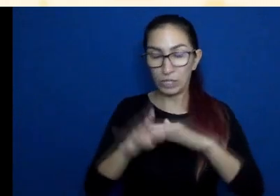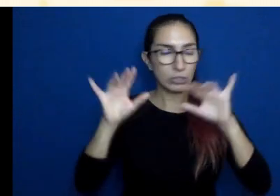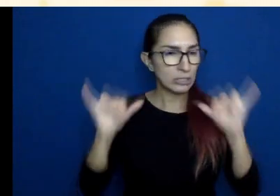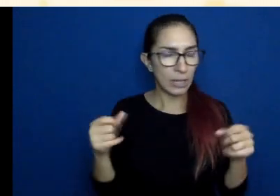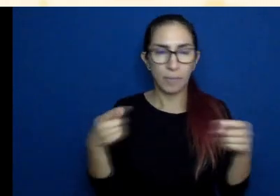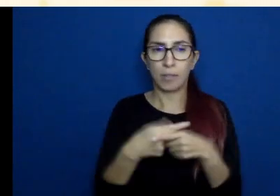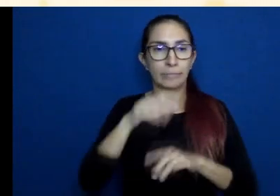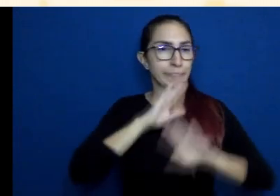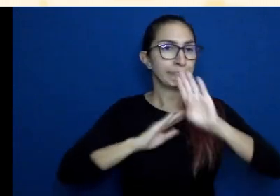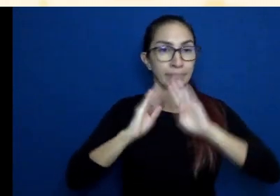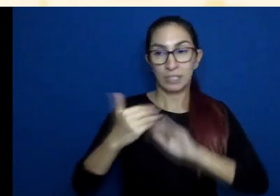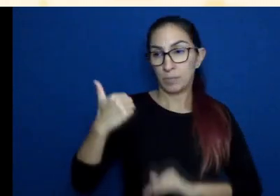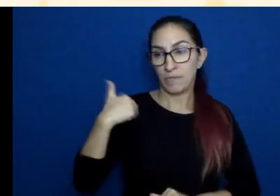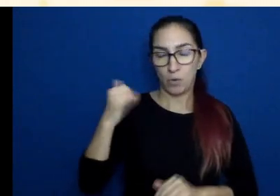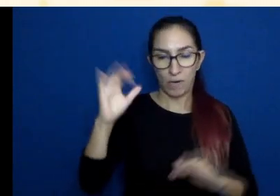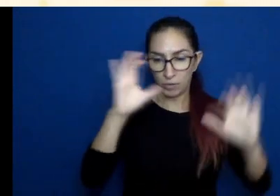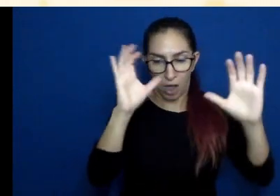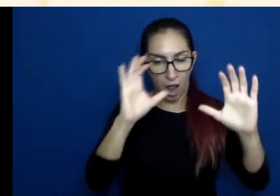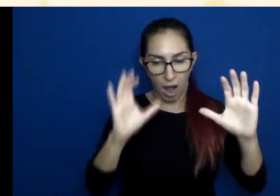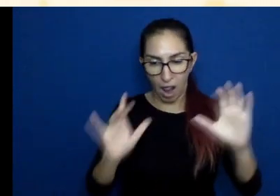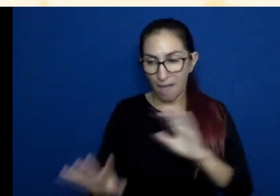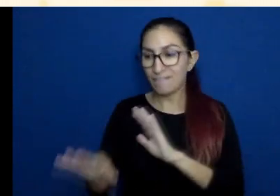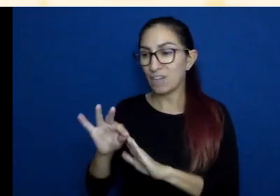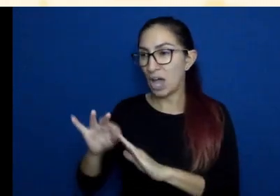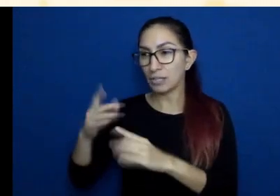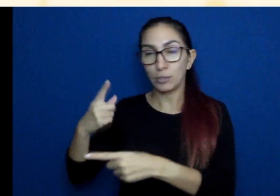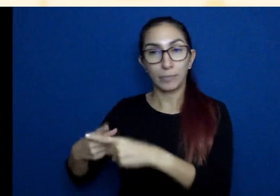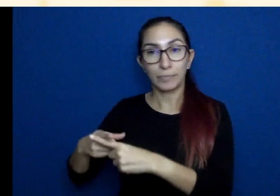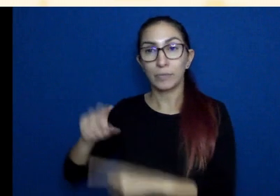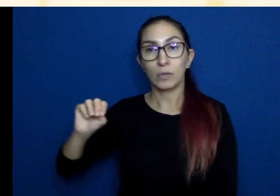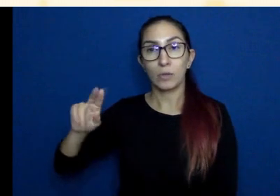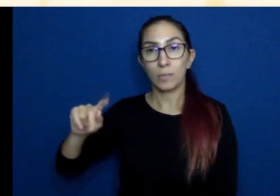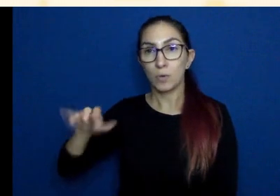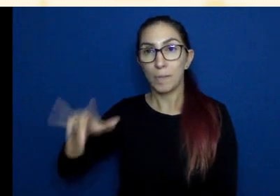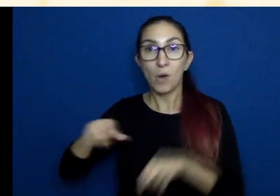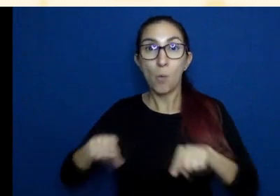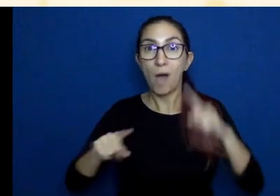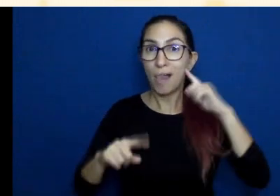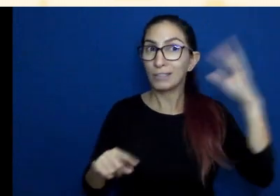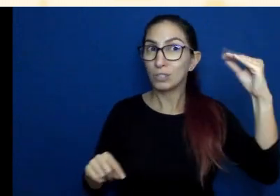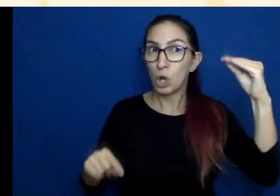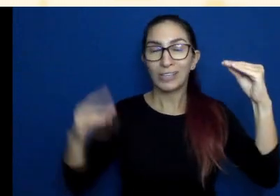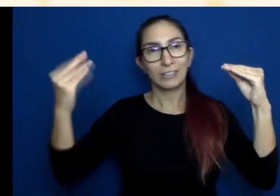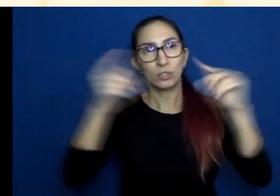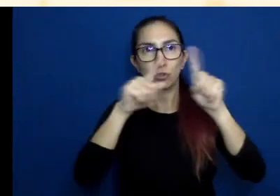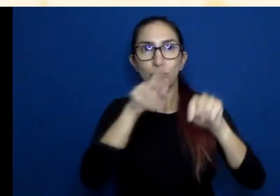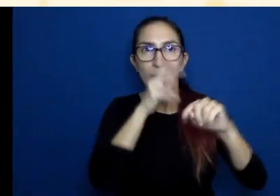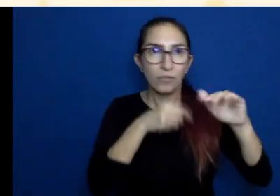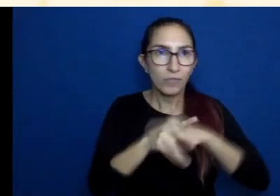But if you're a screen-reader user, you have the same issue as before. You have to somehow find that mute button while your screen reader is talking to you,